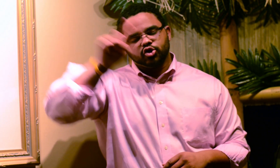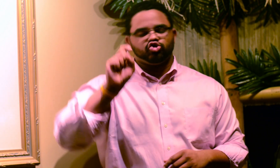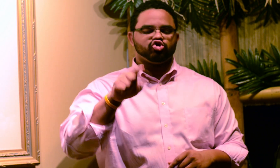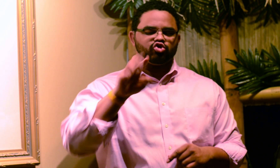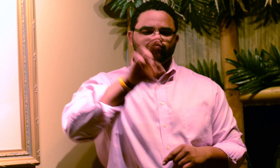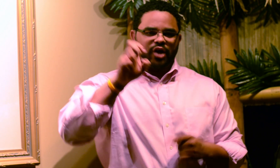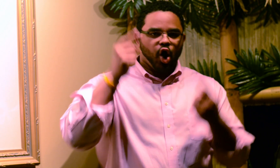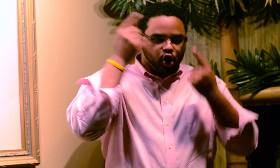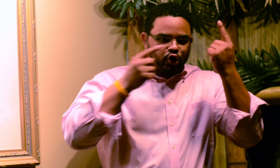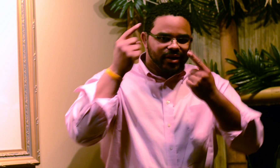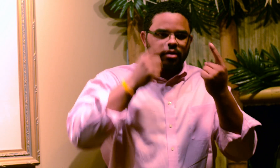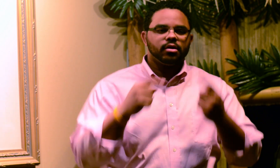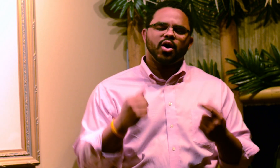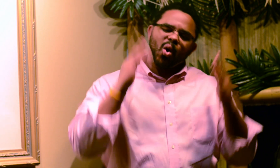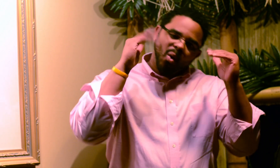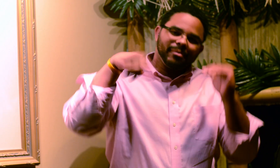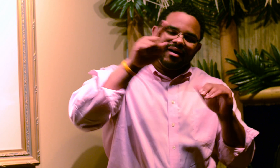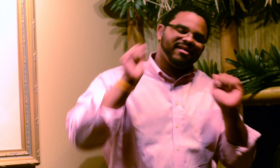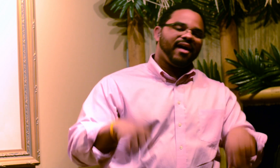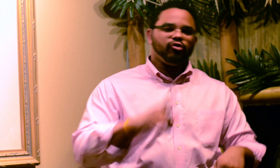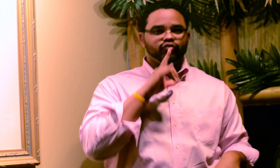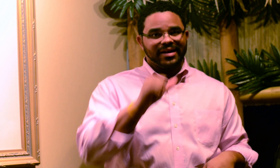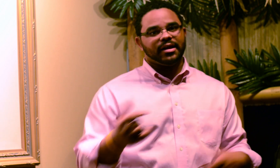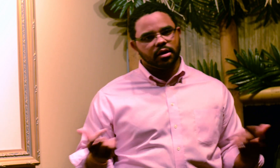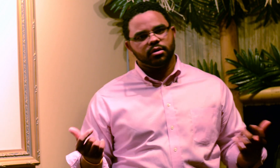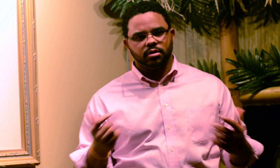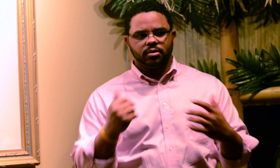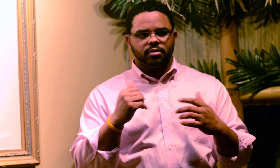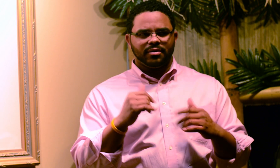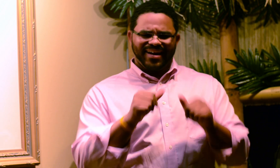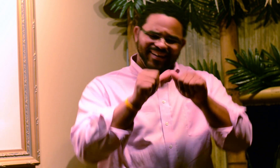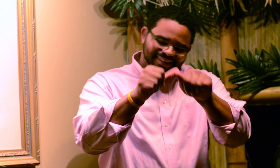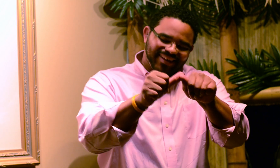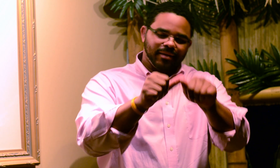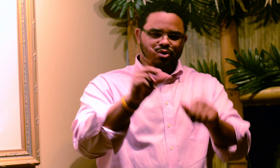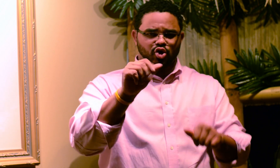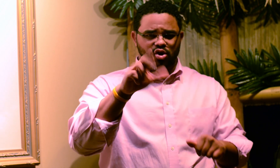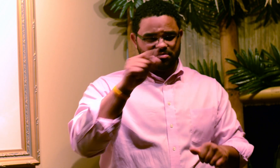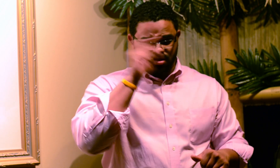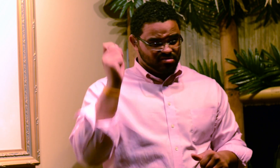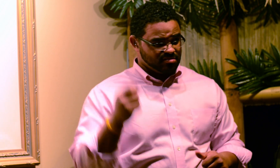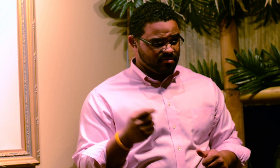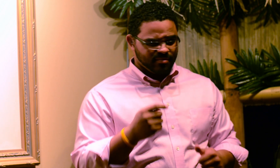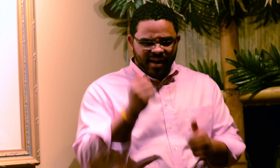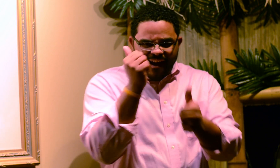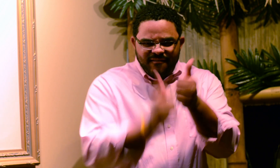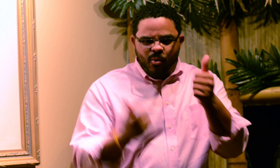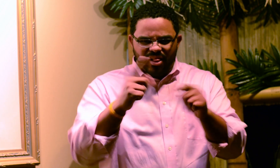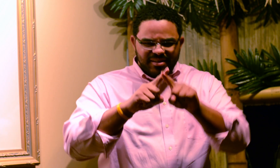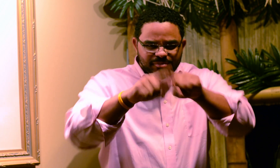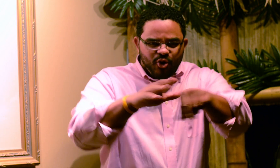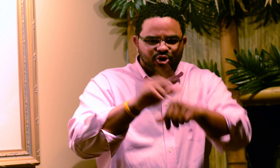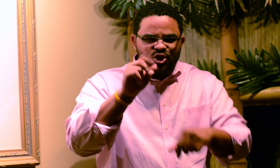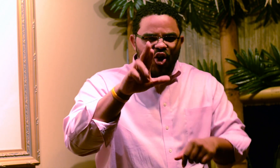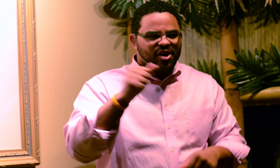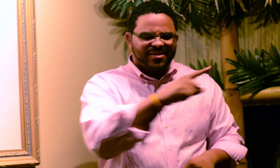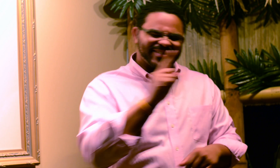I hope they will reconsider. I hope there is a way to retain DARS' structure. Because every single one of us depends on DARS.